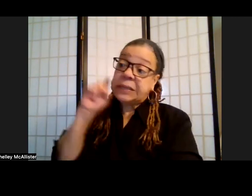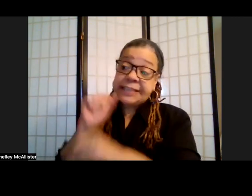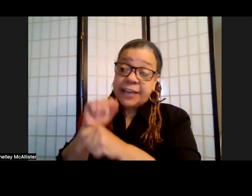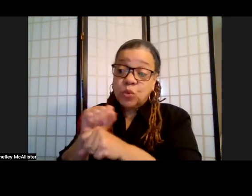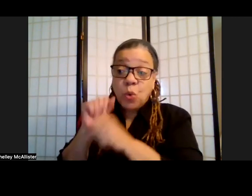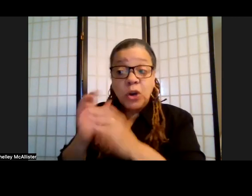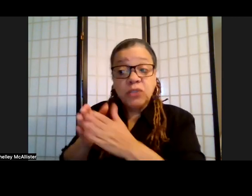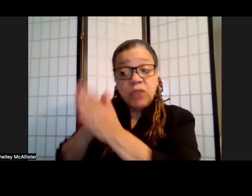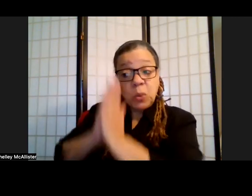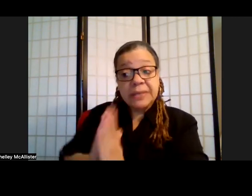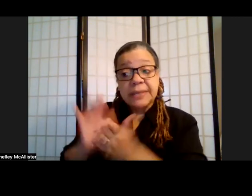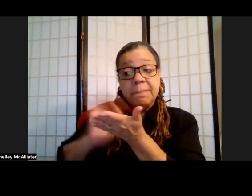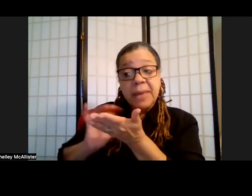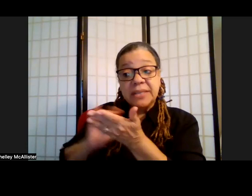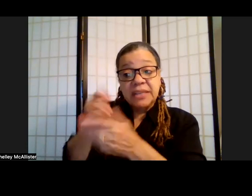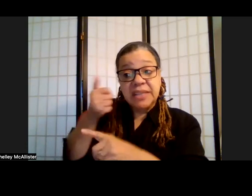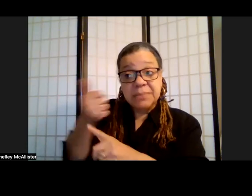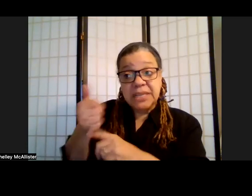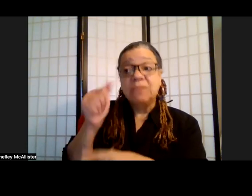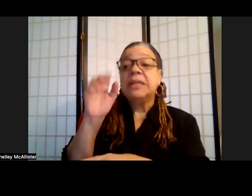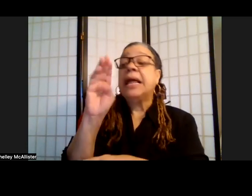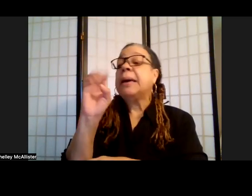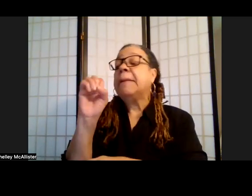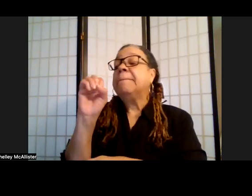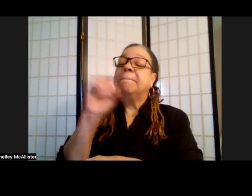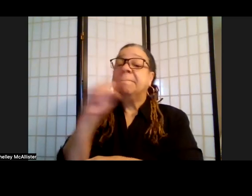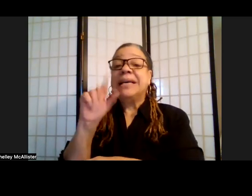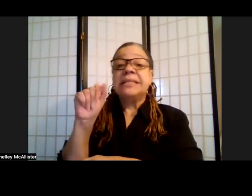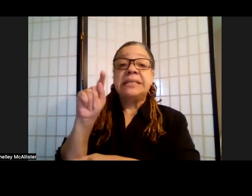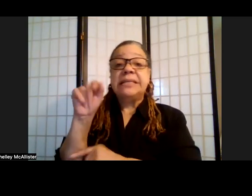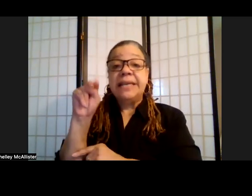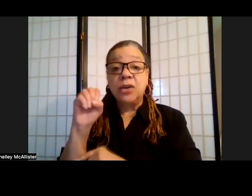antibiotics on their own, such as benazethine penicillin, without a prescription. His hunch was right--